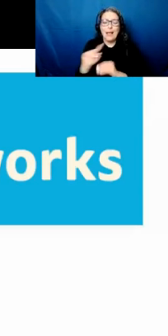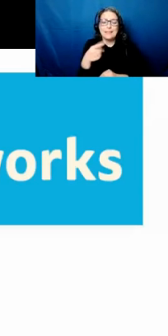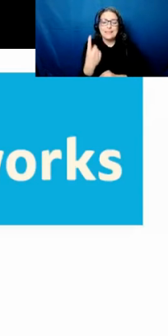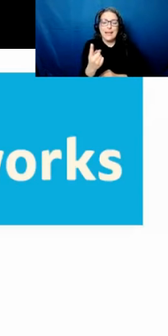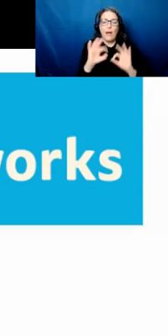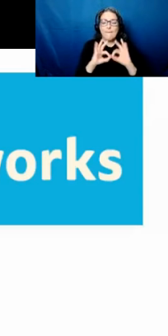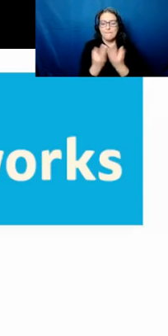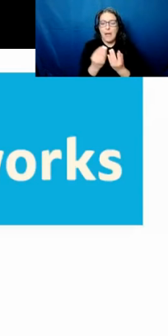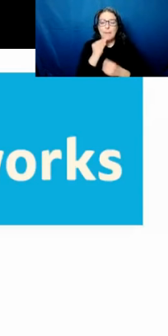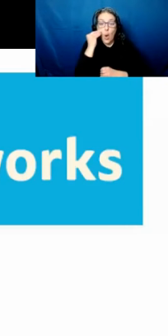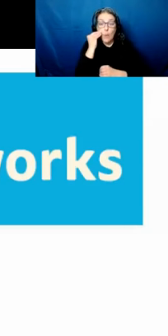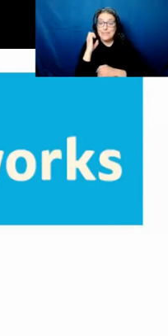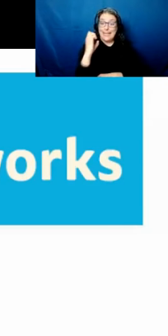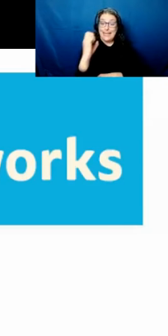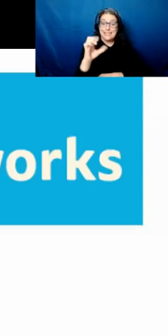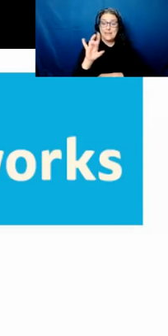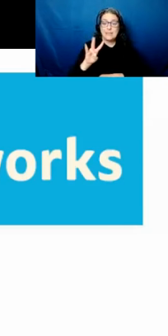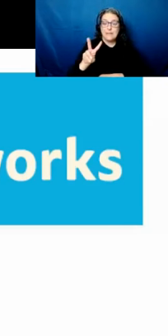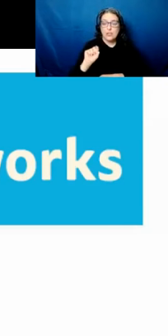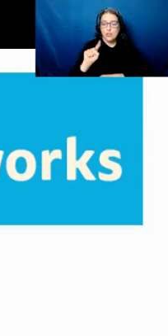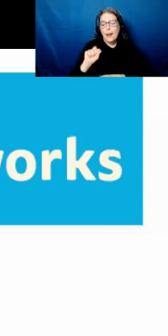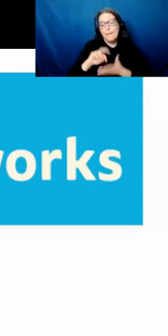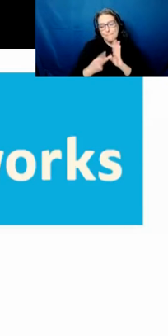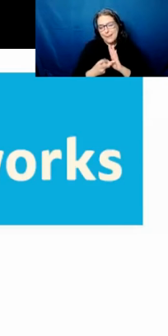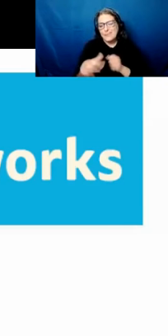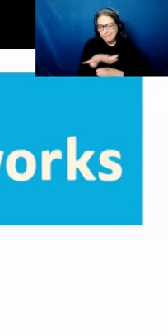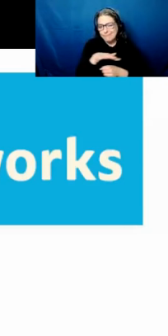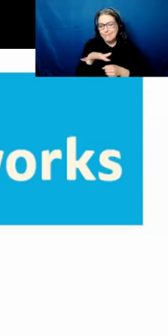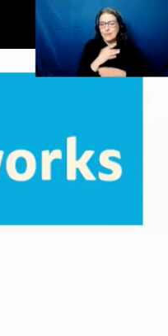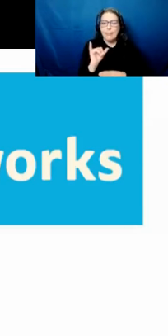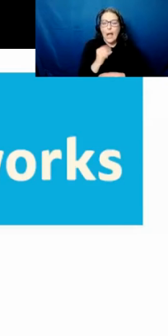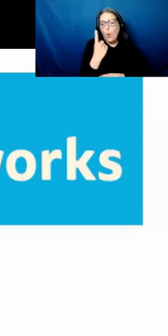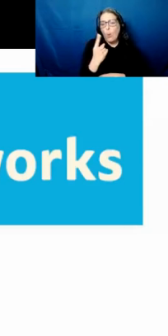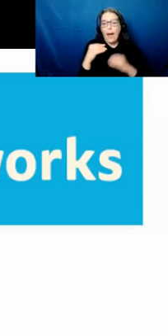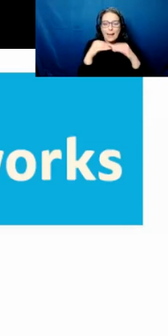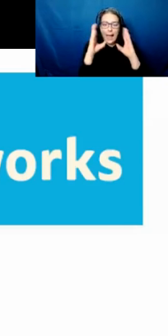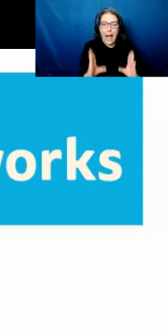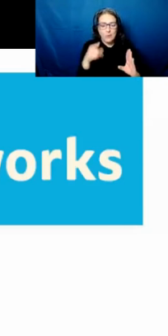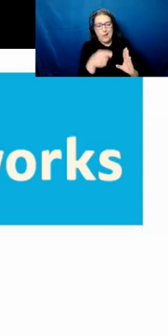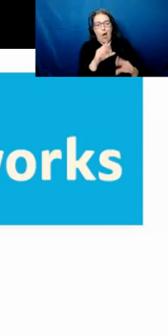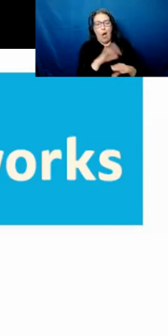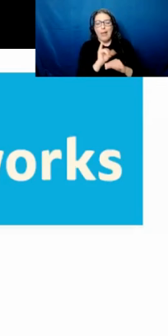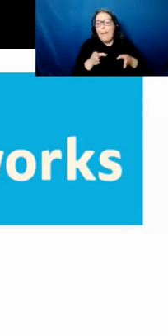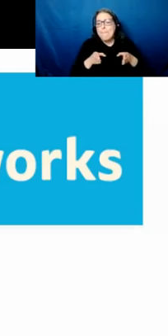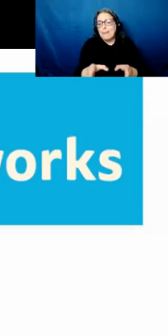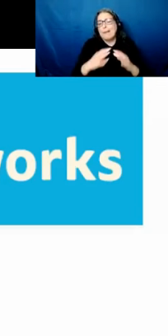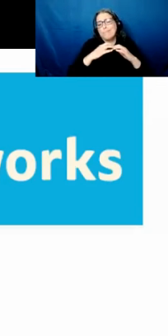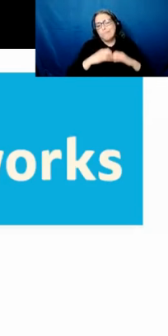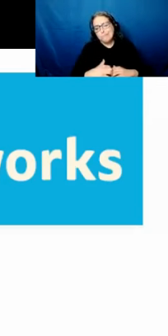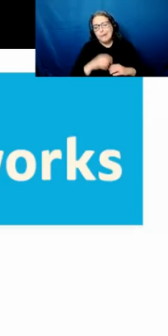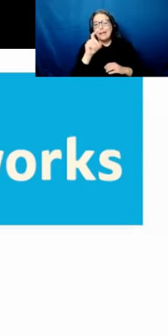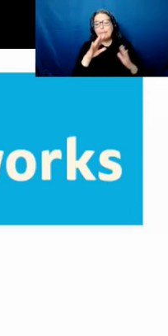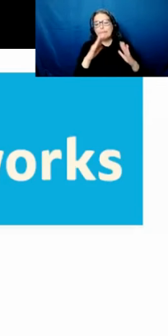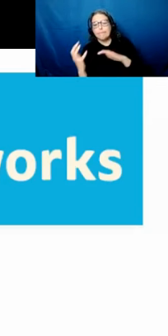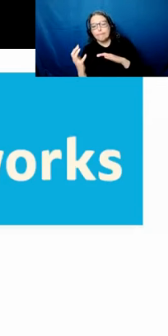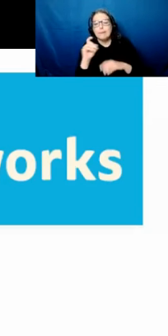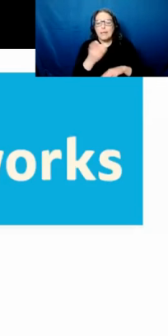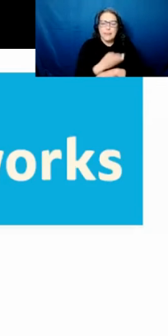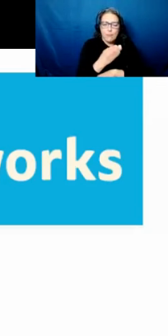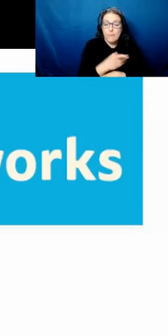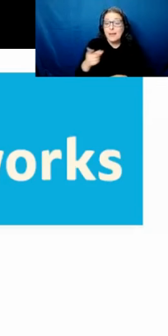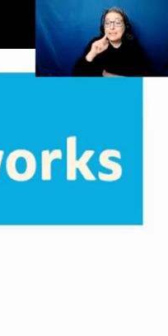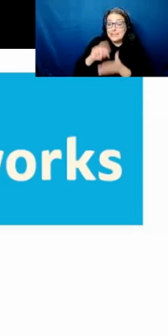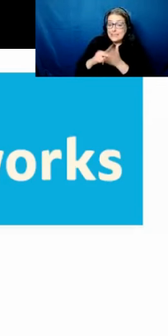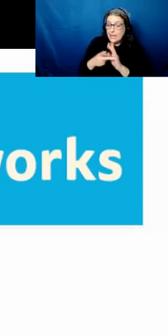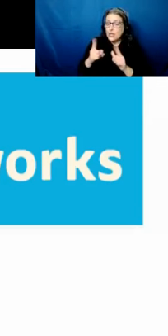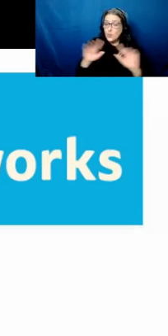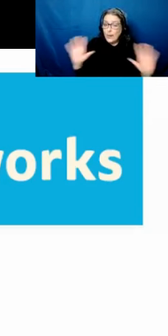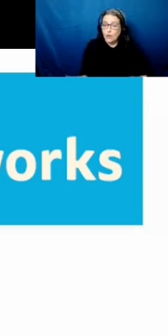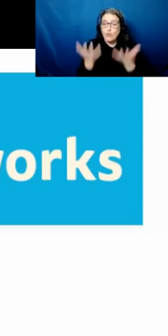Minimum of fire. Investor/owner willing to be able to match the rehabilitation of the investment. You do not have to match the lead or radon.